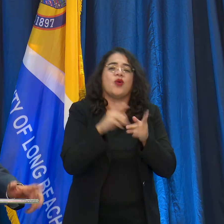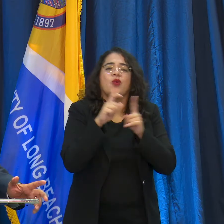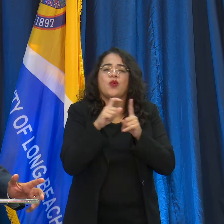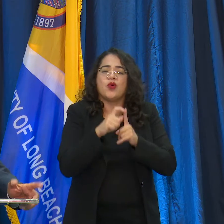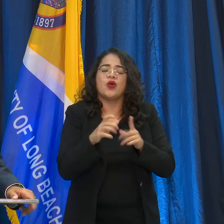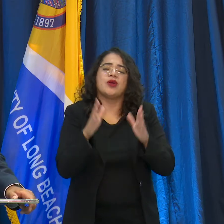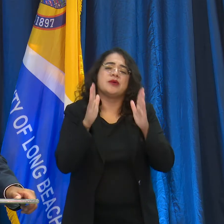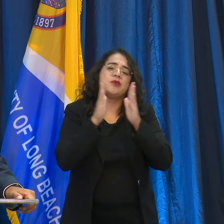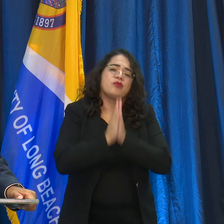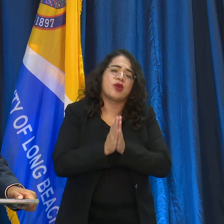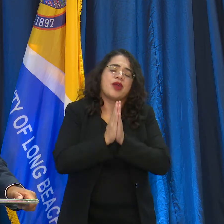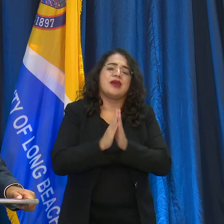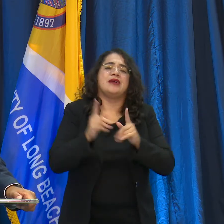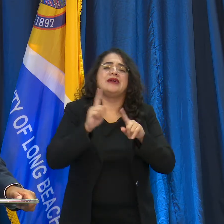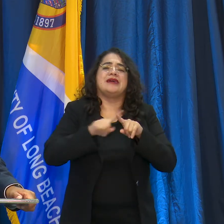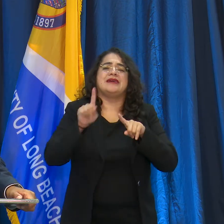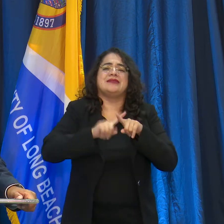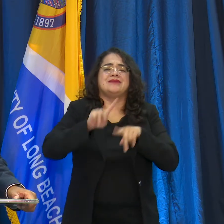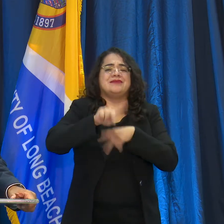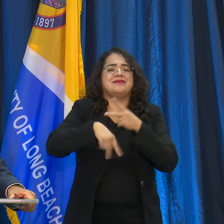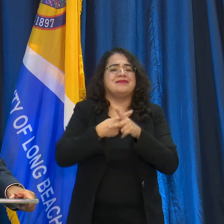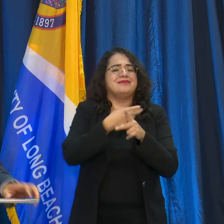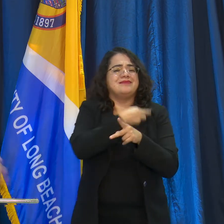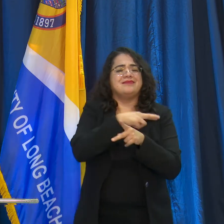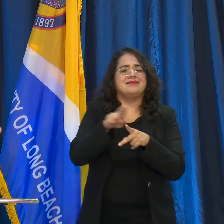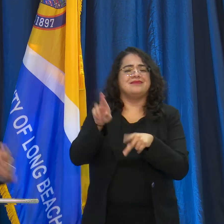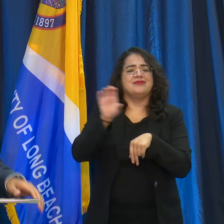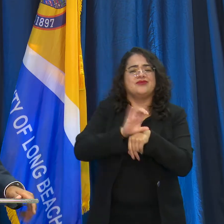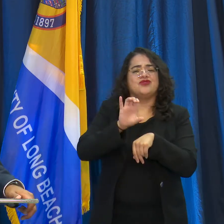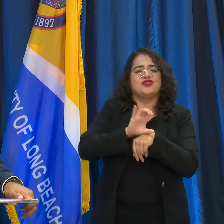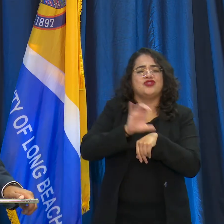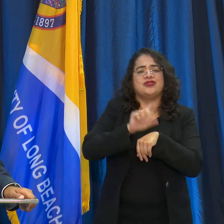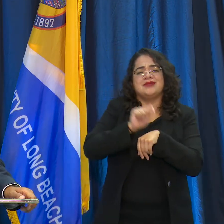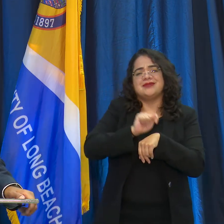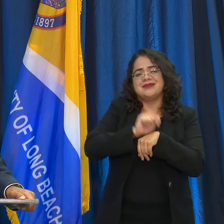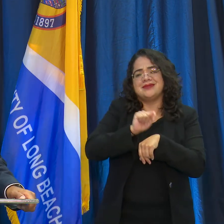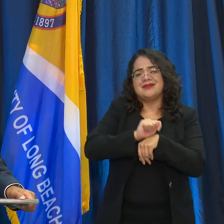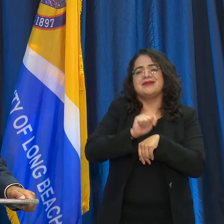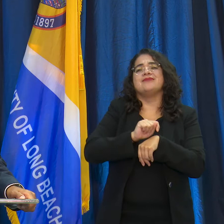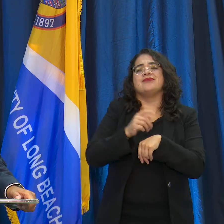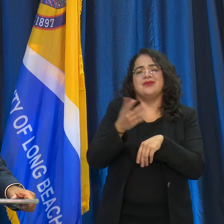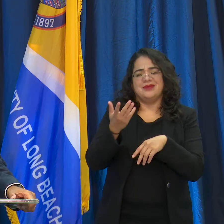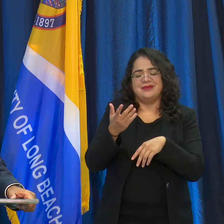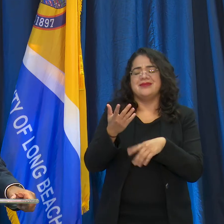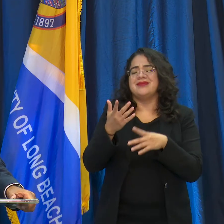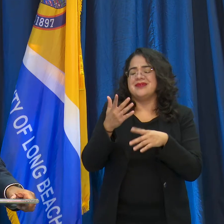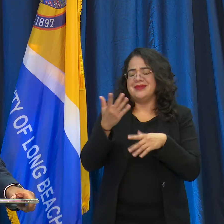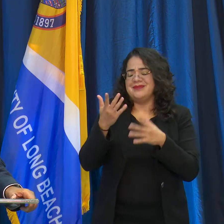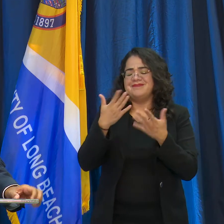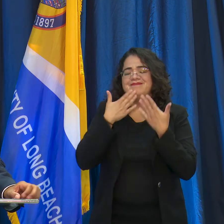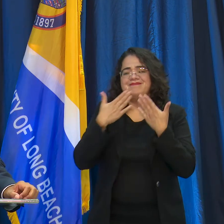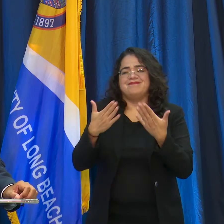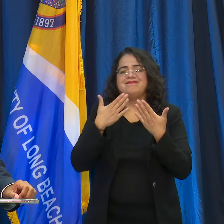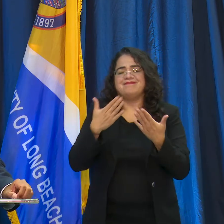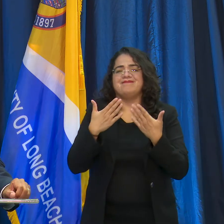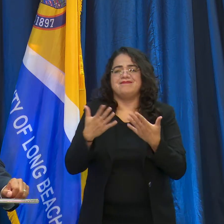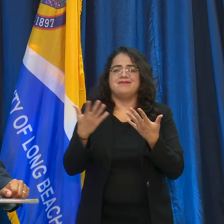congregations, and so I really appreciate that, and thank you for your care too. Thank you Mayor, next question comes from